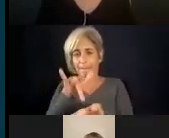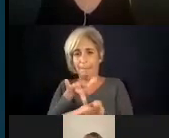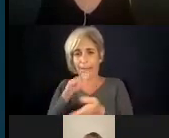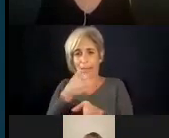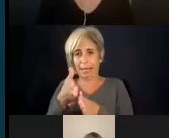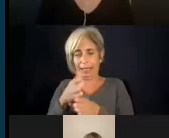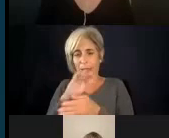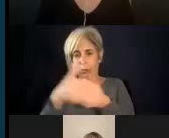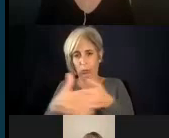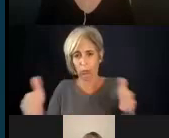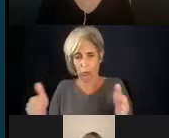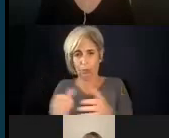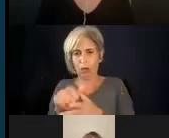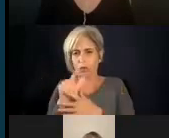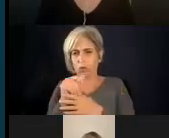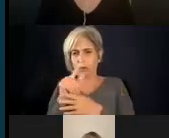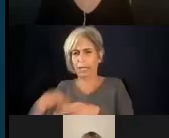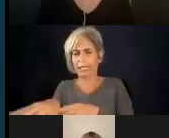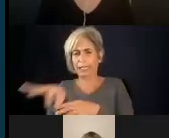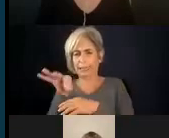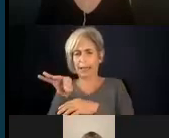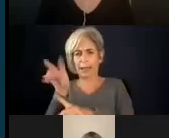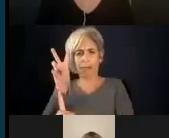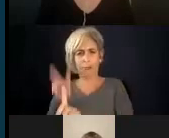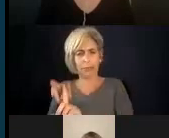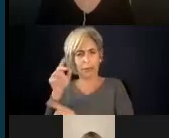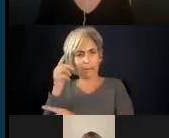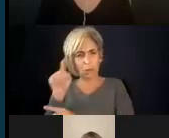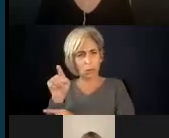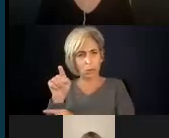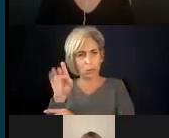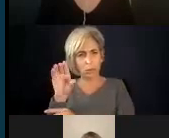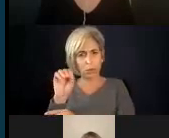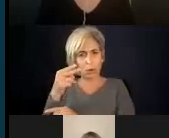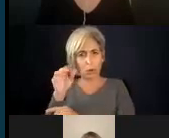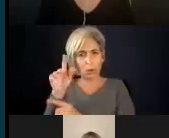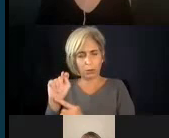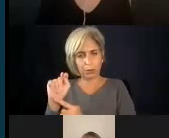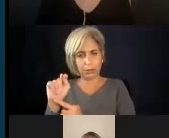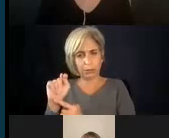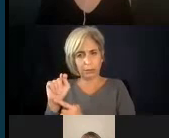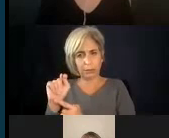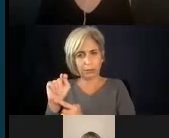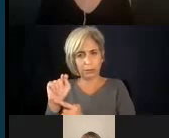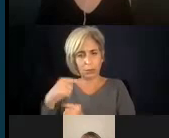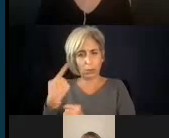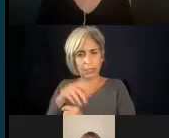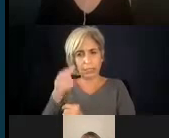So, who would I assign to be a co-host because we need a co-host in each